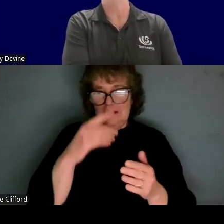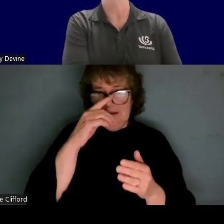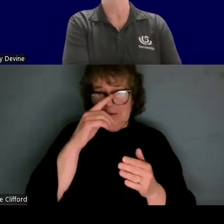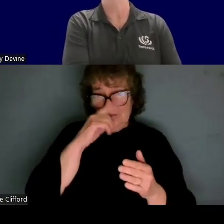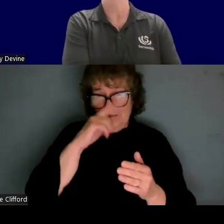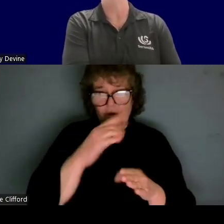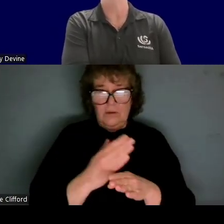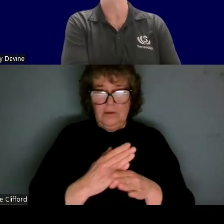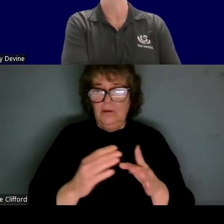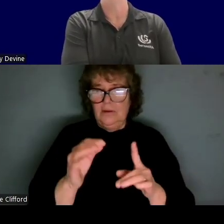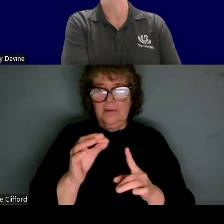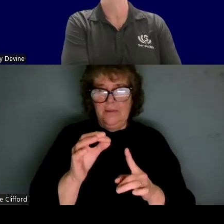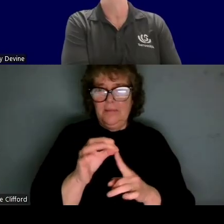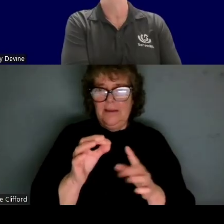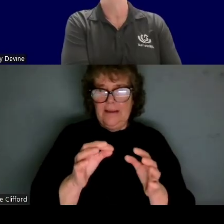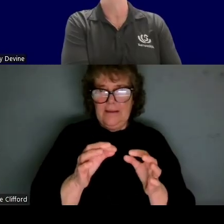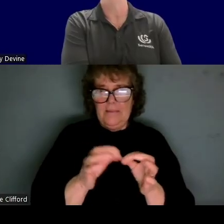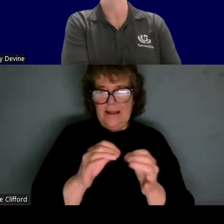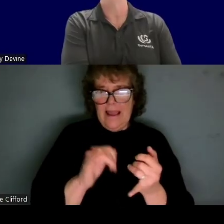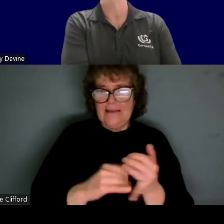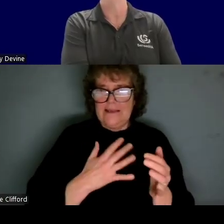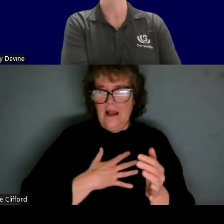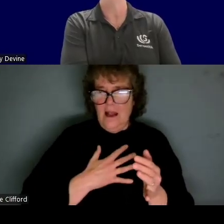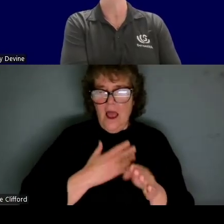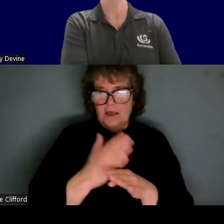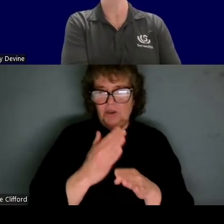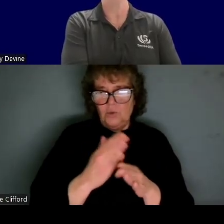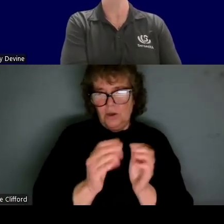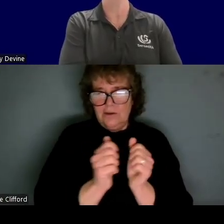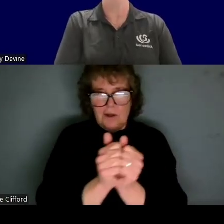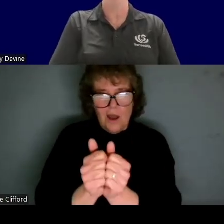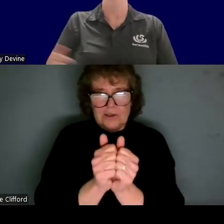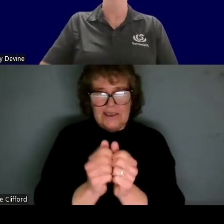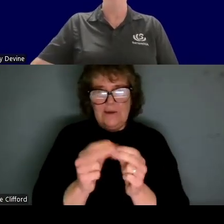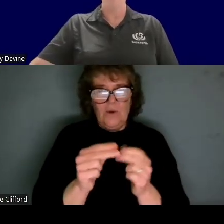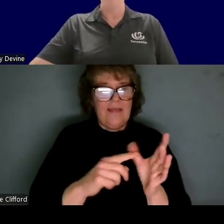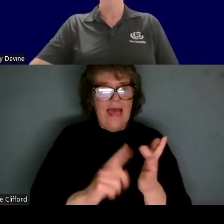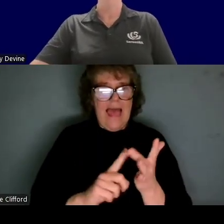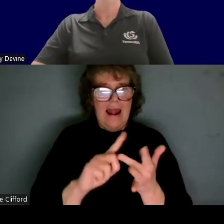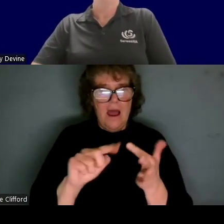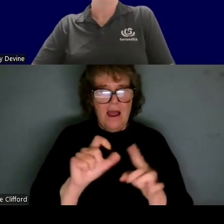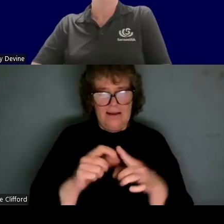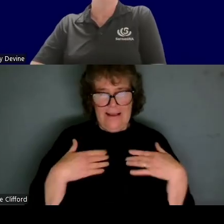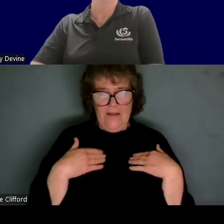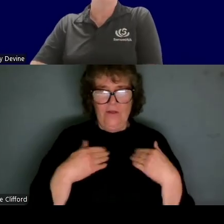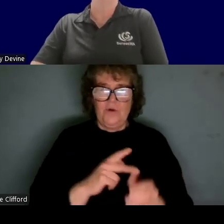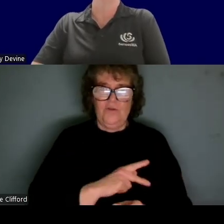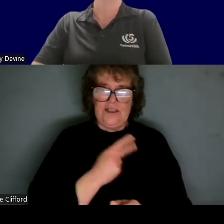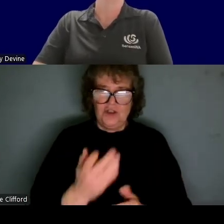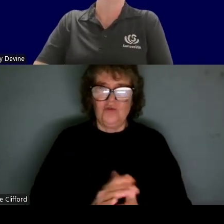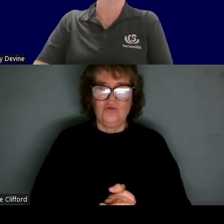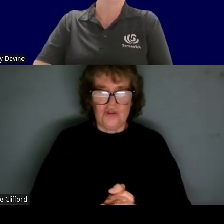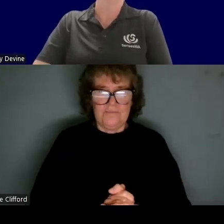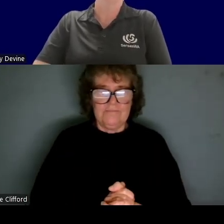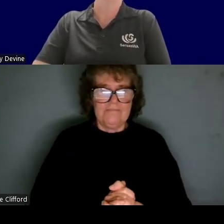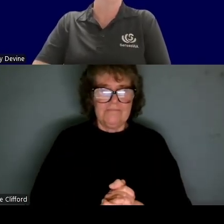allied health professionals on the importance of meeting a person where they're at. We can do this